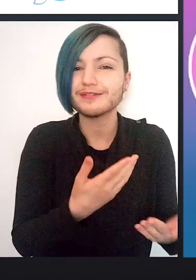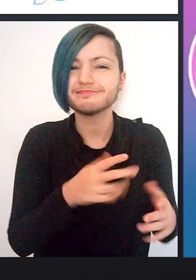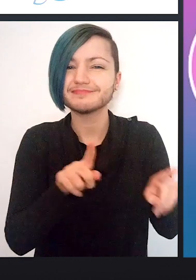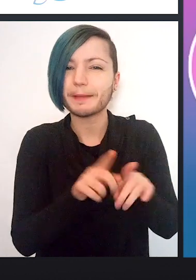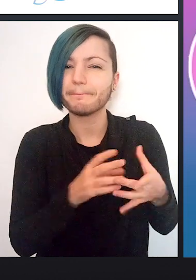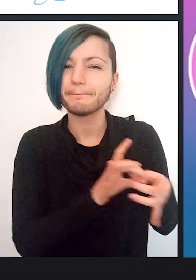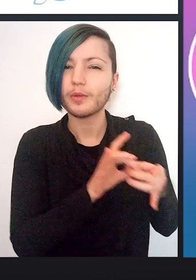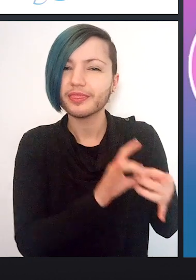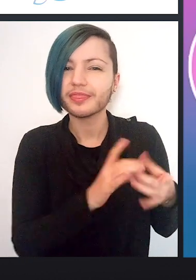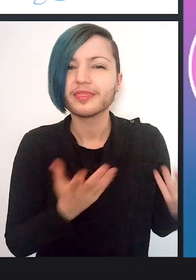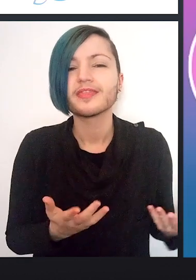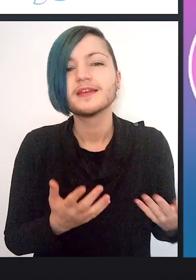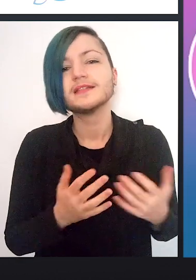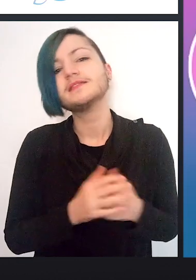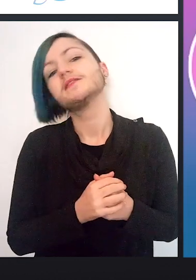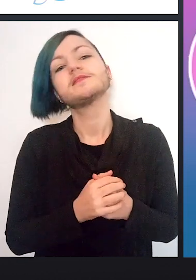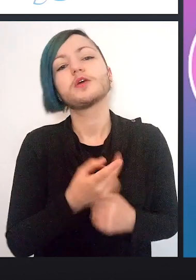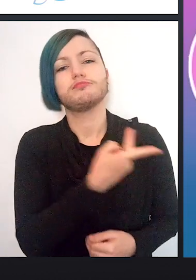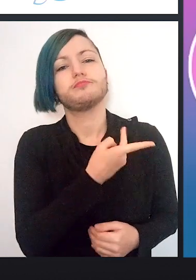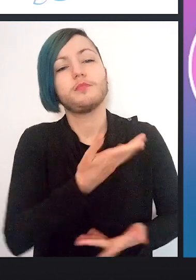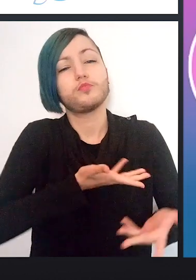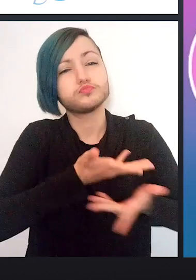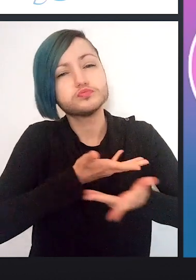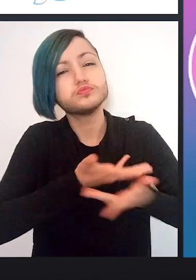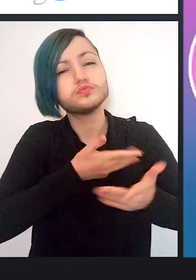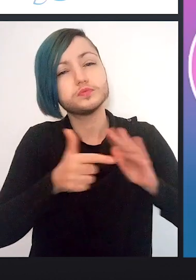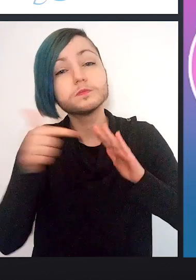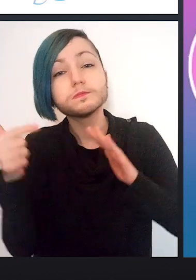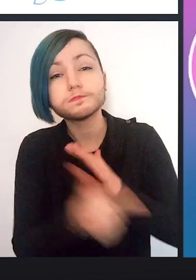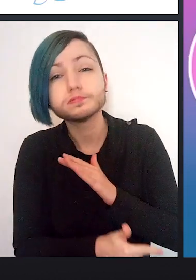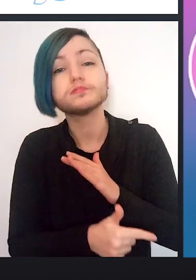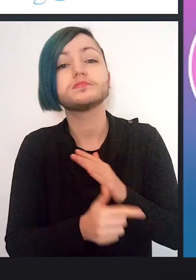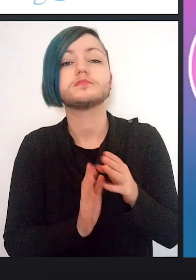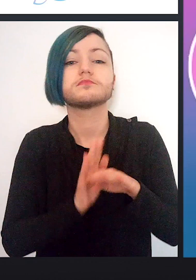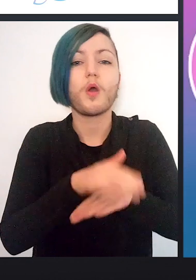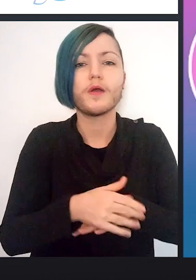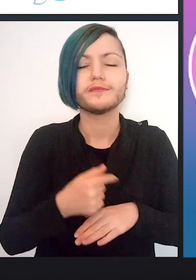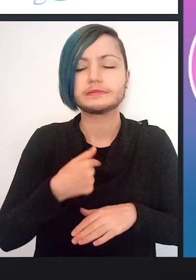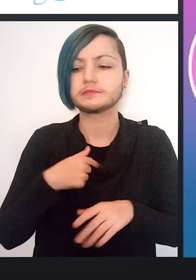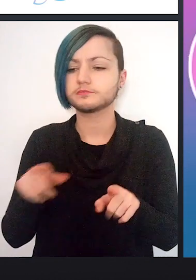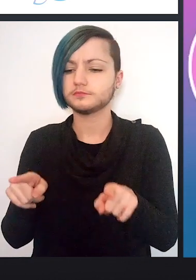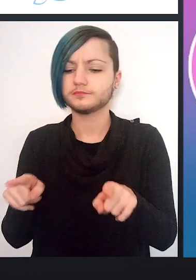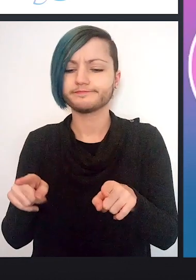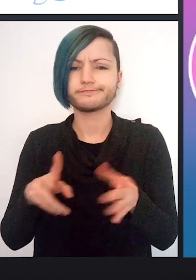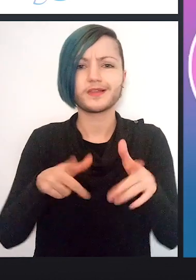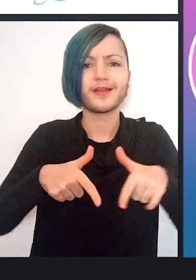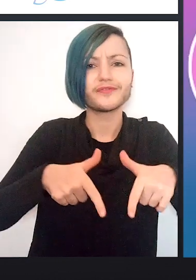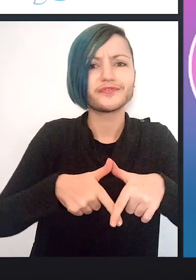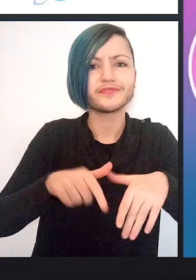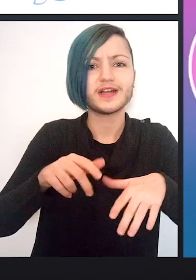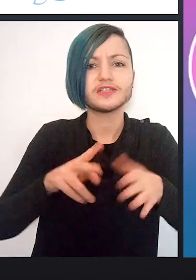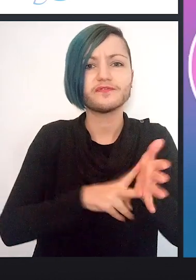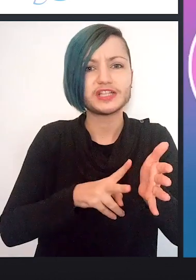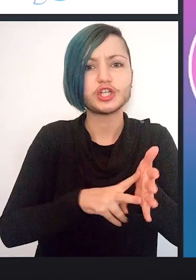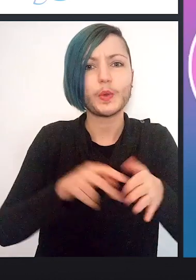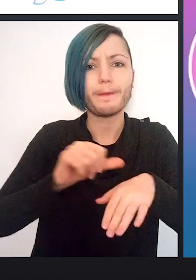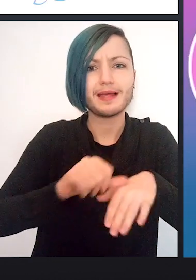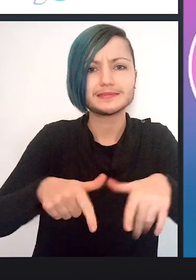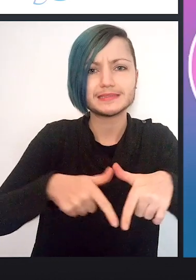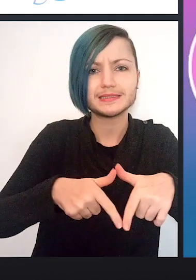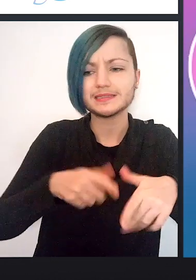And we had a very long discussion wether I should have a vaginoplasty or a labiaplasty.